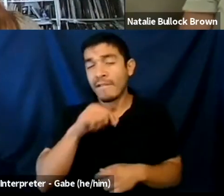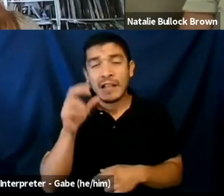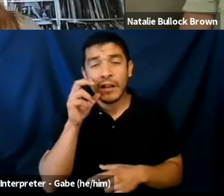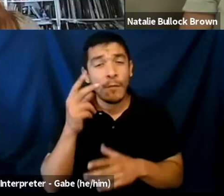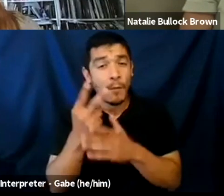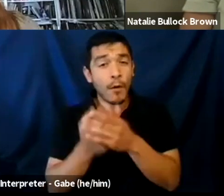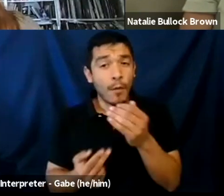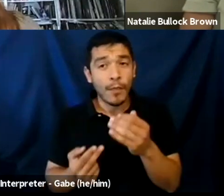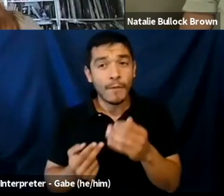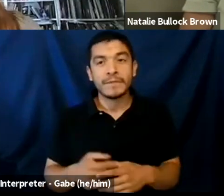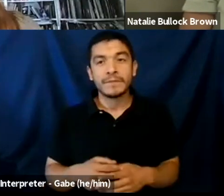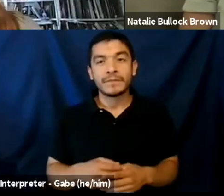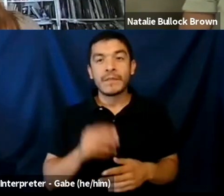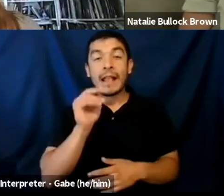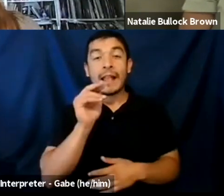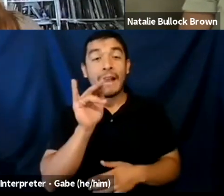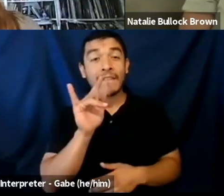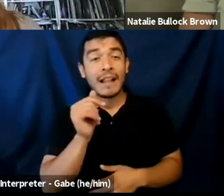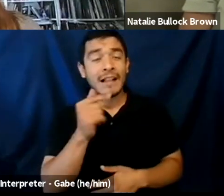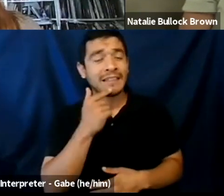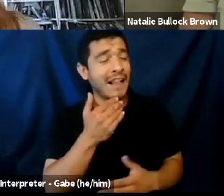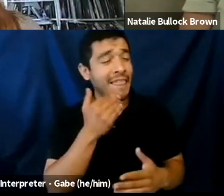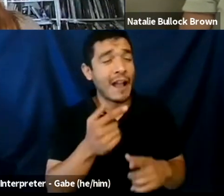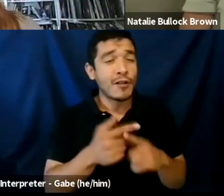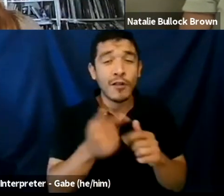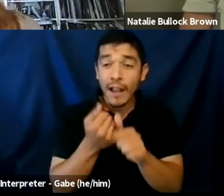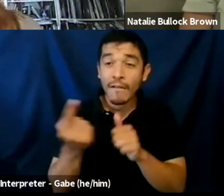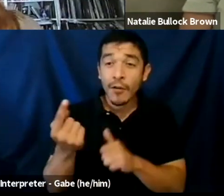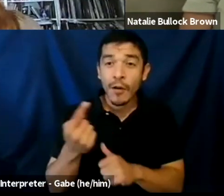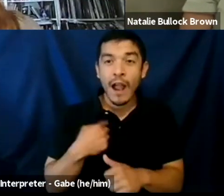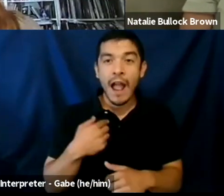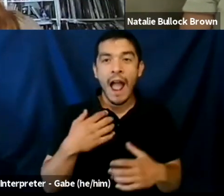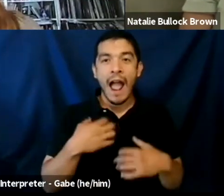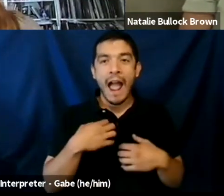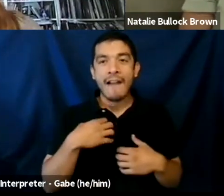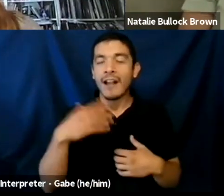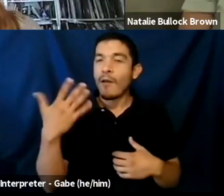Also thank you to everyone. I was just having aha moments as everyone spoke,